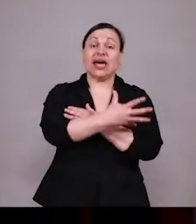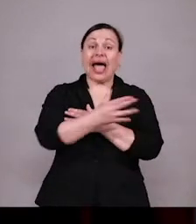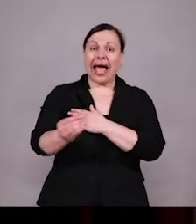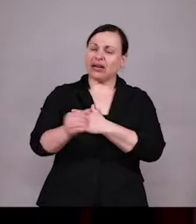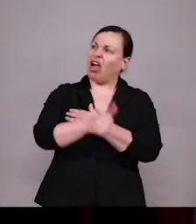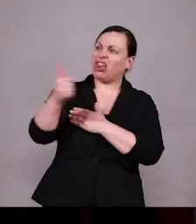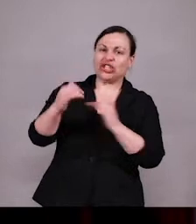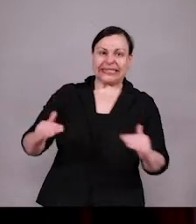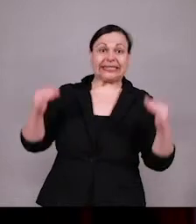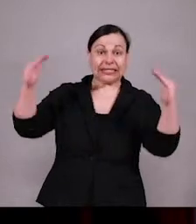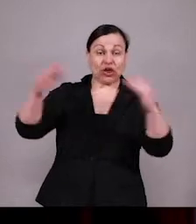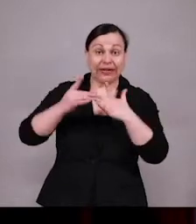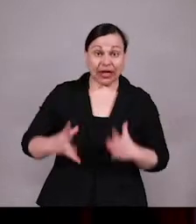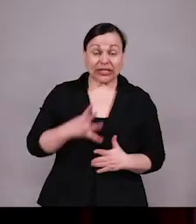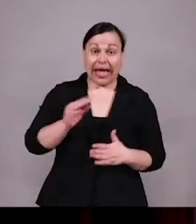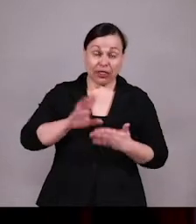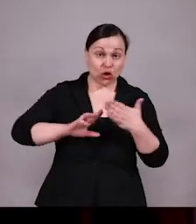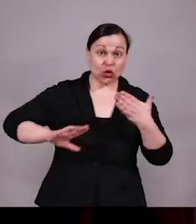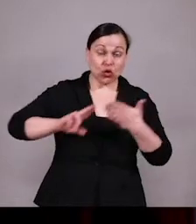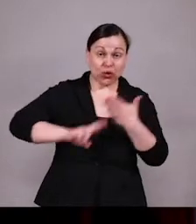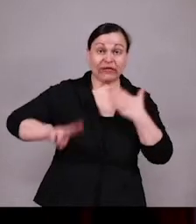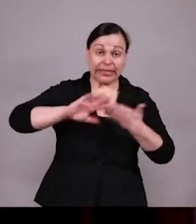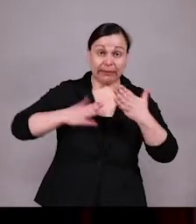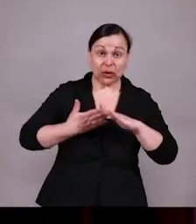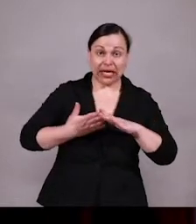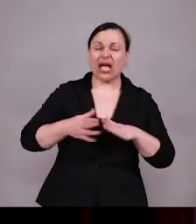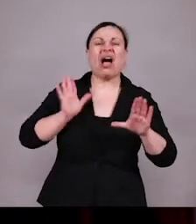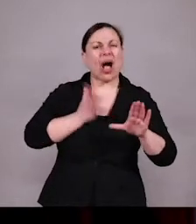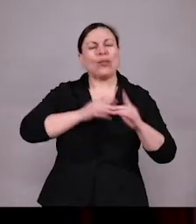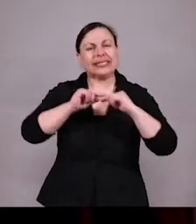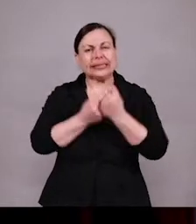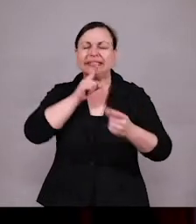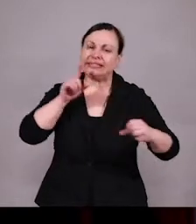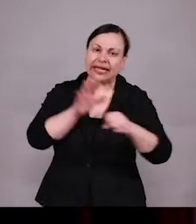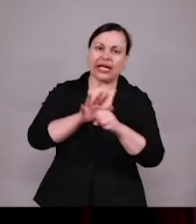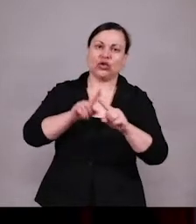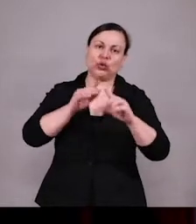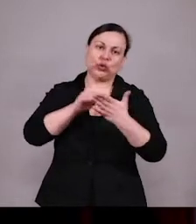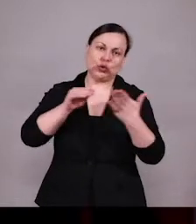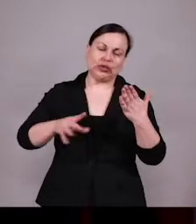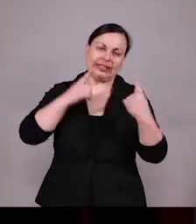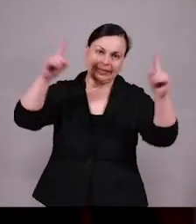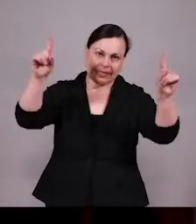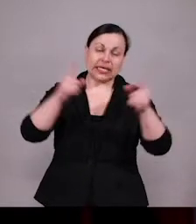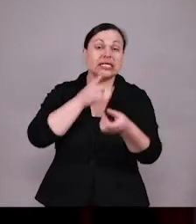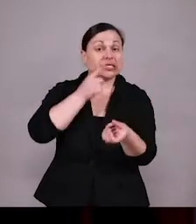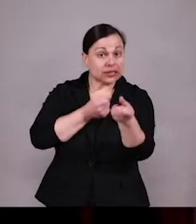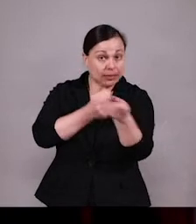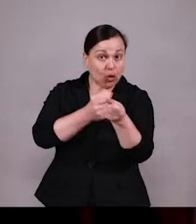leaders and the University community, this team is dedicated to student success, supporting diversity